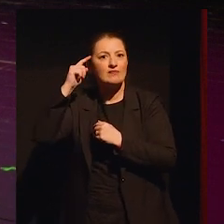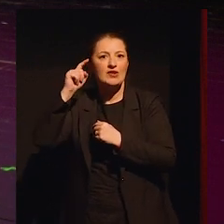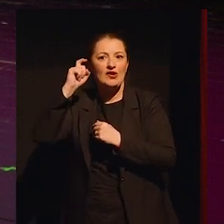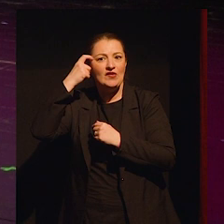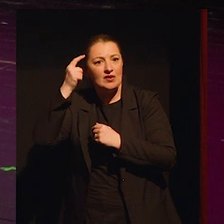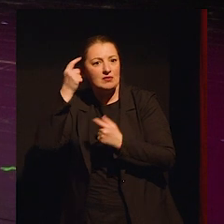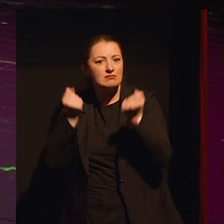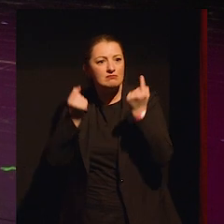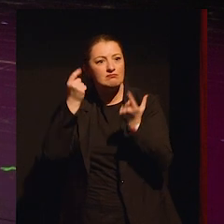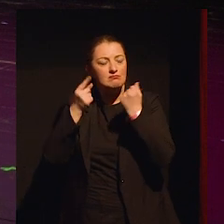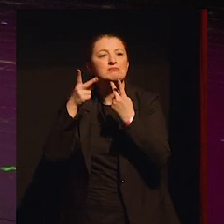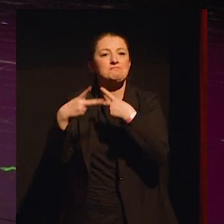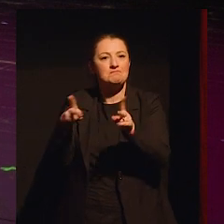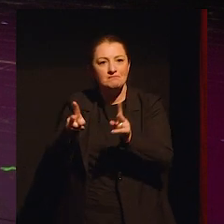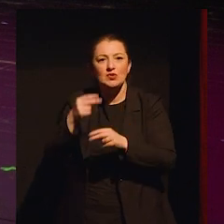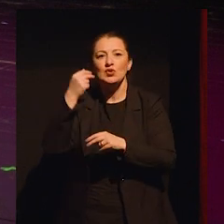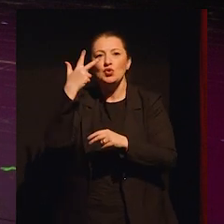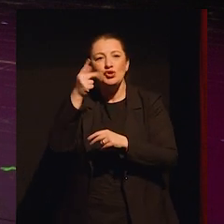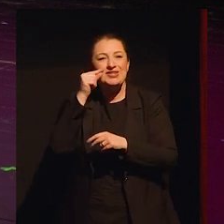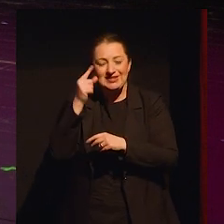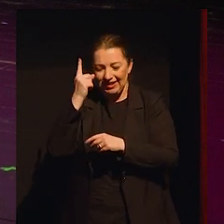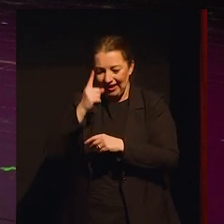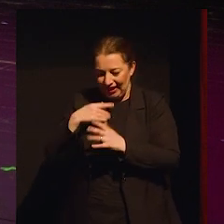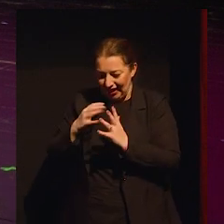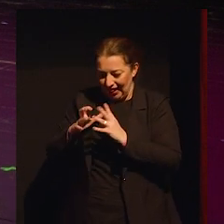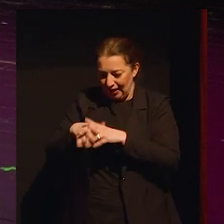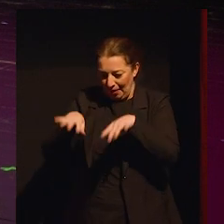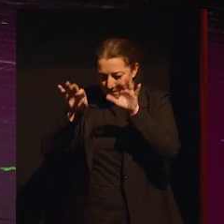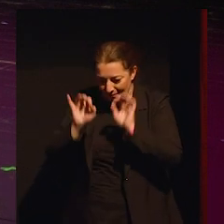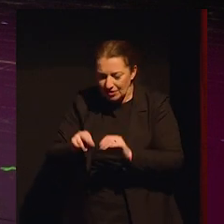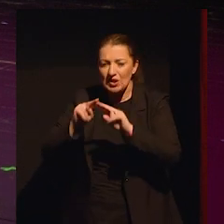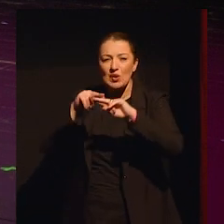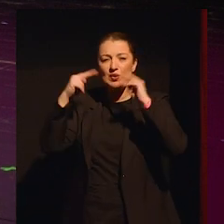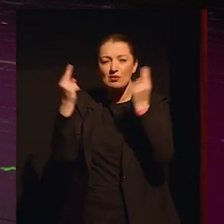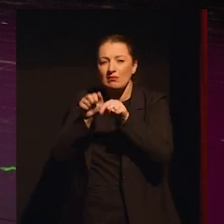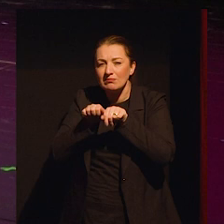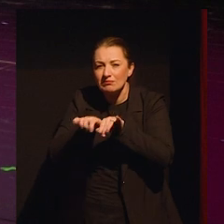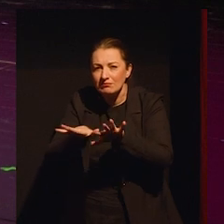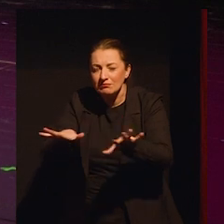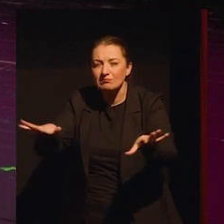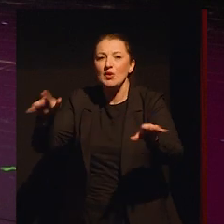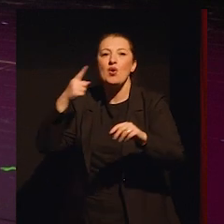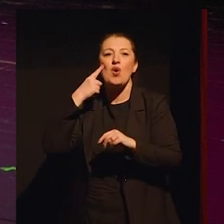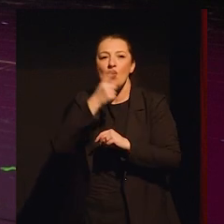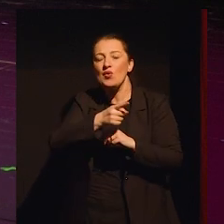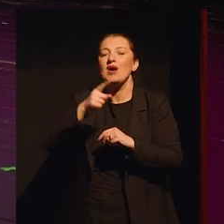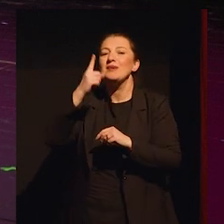and wow people. Our team that we set up with three people has become a global thing and we entered the sector by being